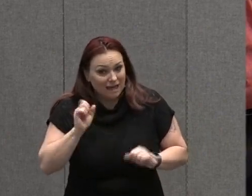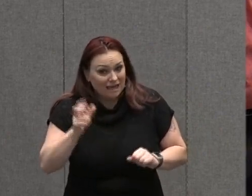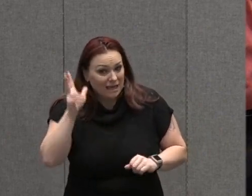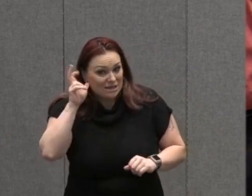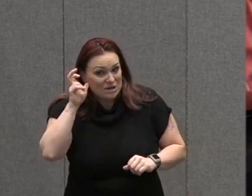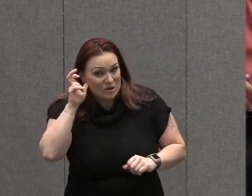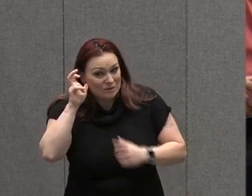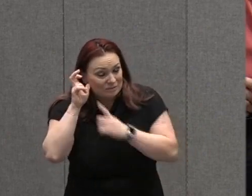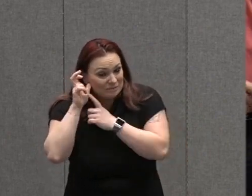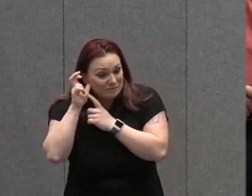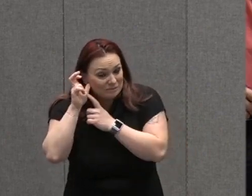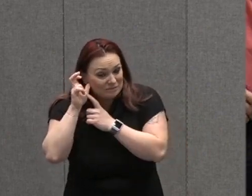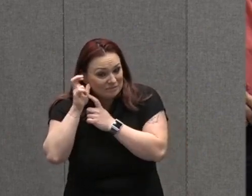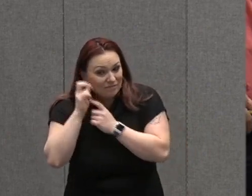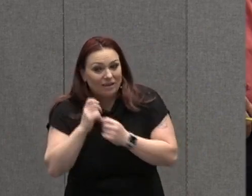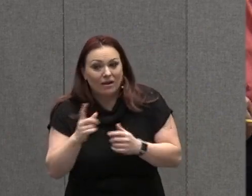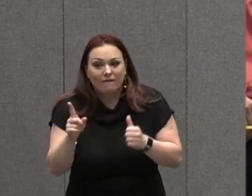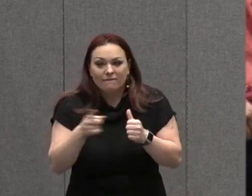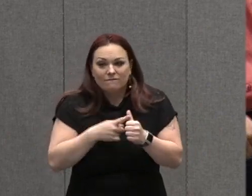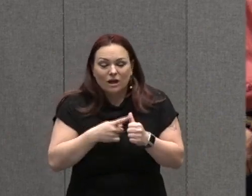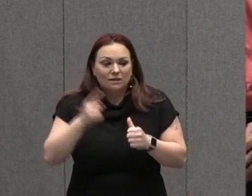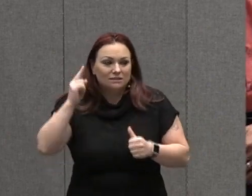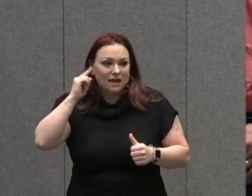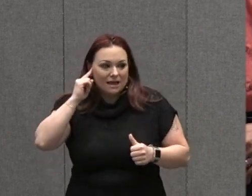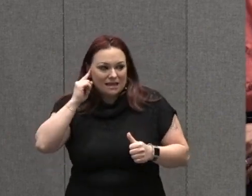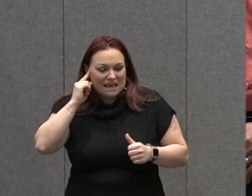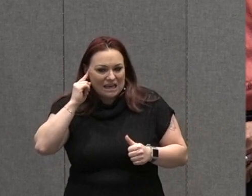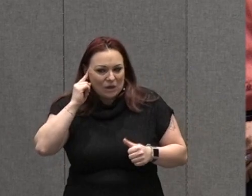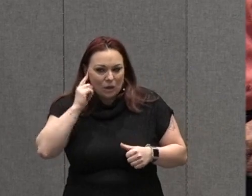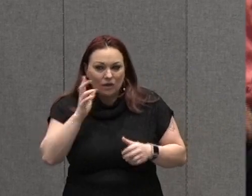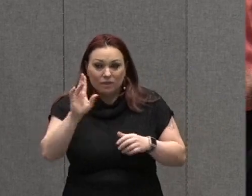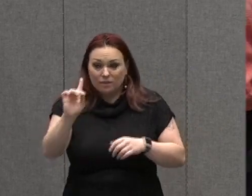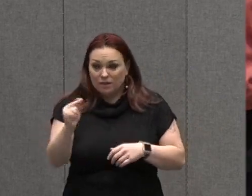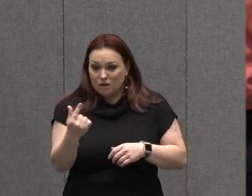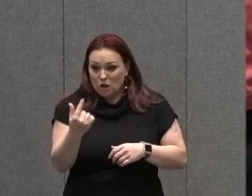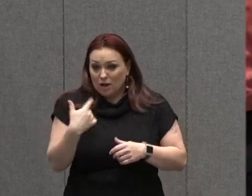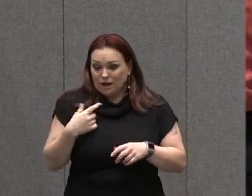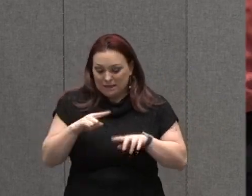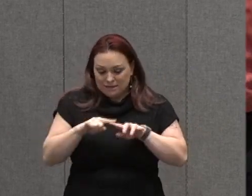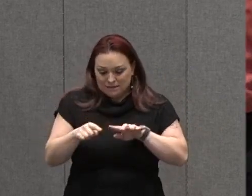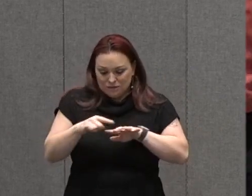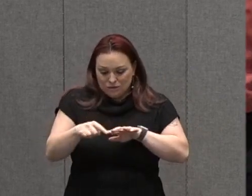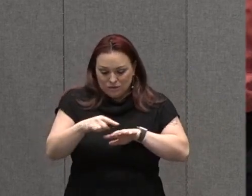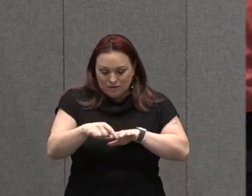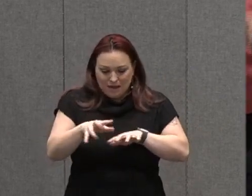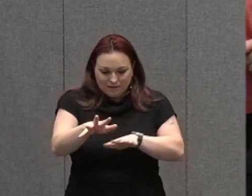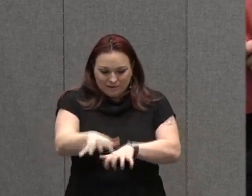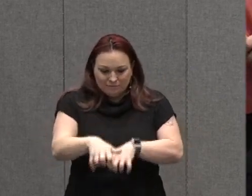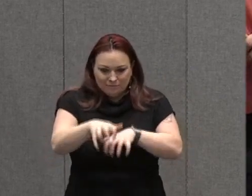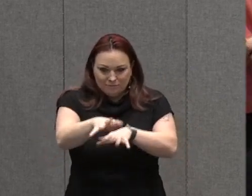First I hear a Major's toenails on the sidewalk. Major has long toenails.